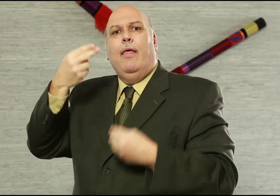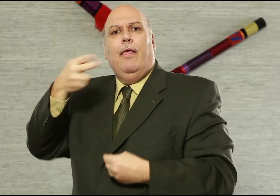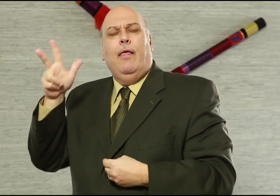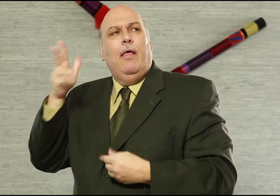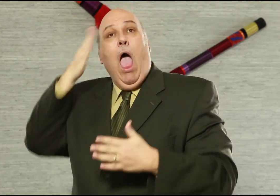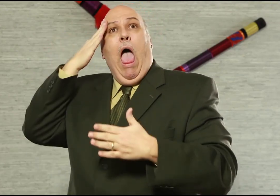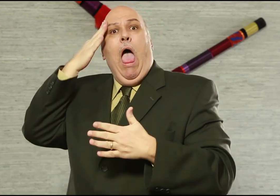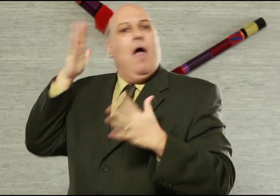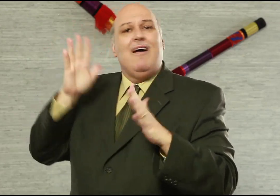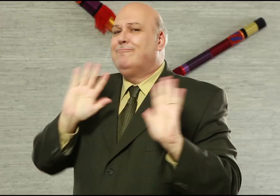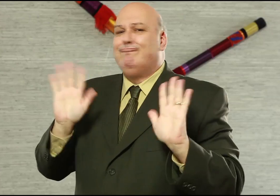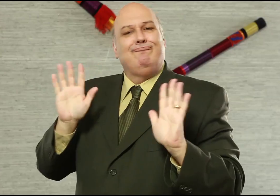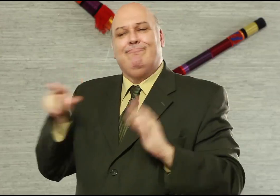them, you can subscribe to receive weekly “H3